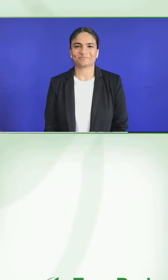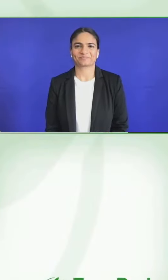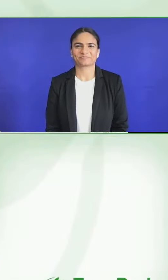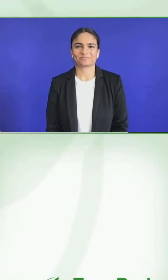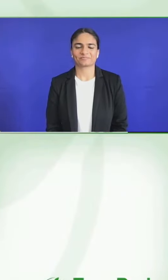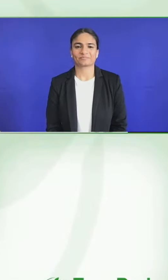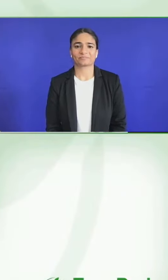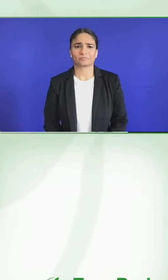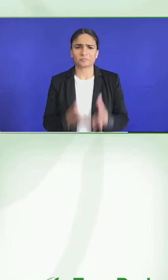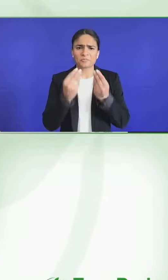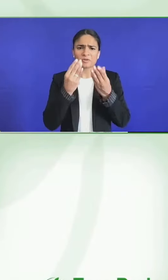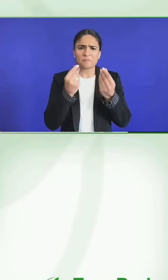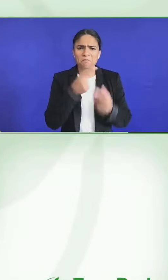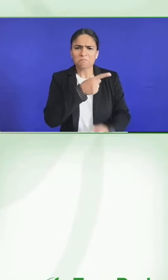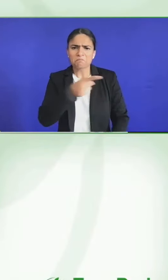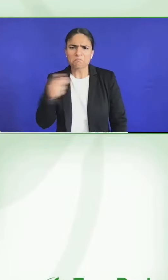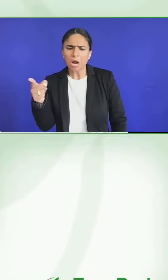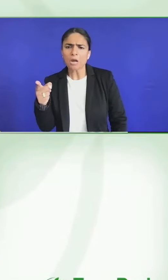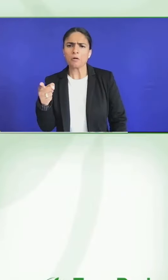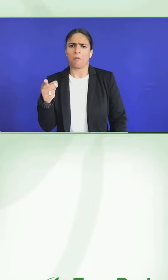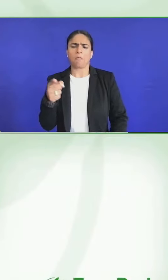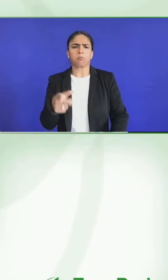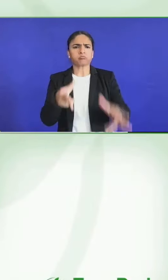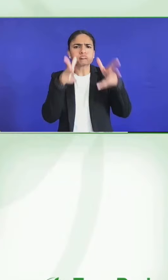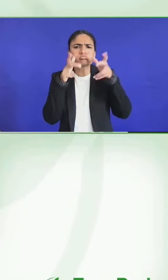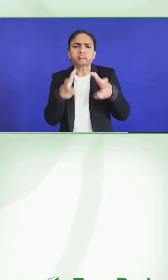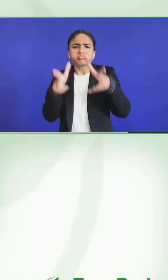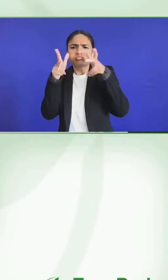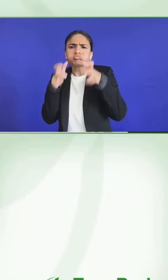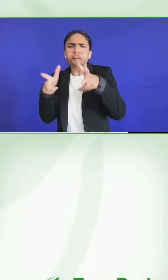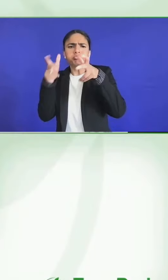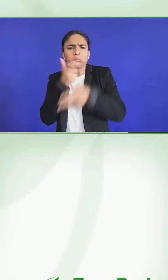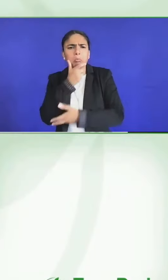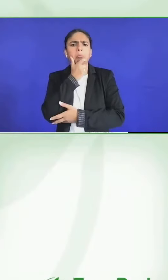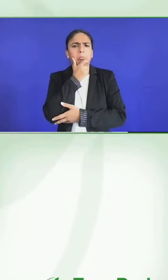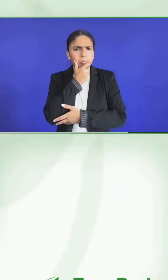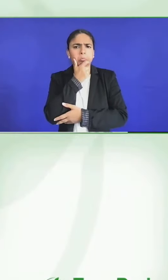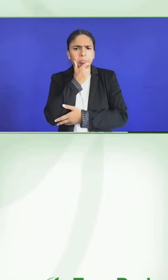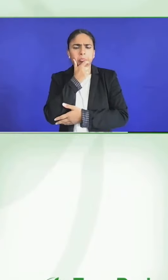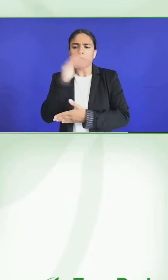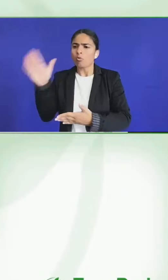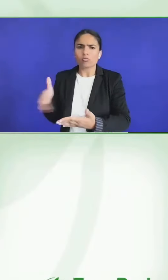countries value care to improve informal care, to close the gender